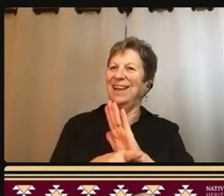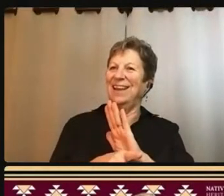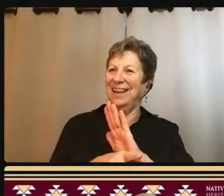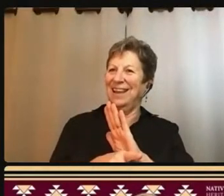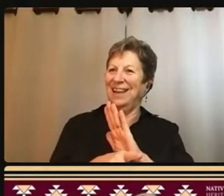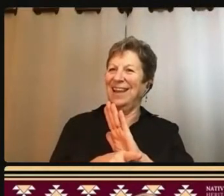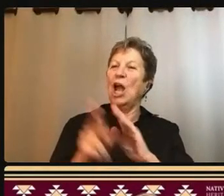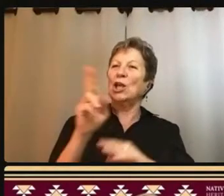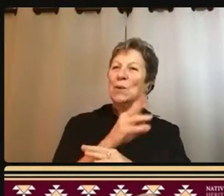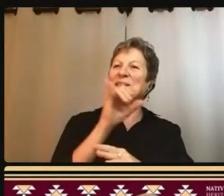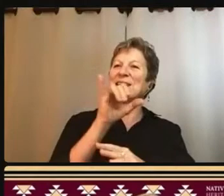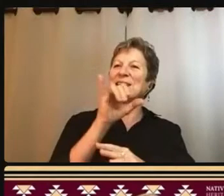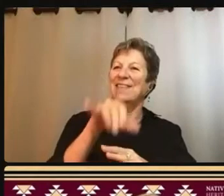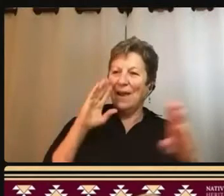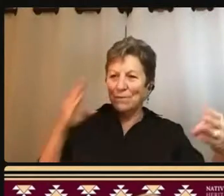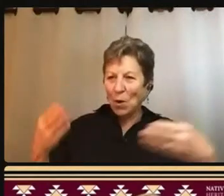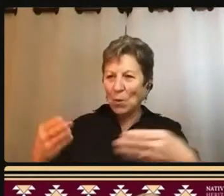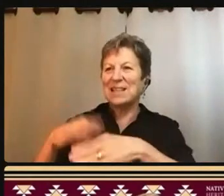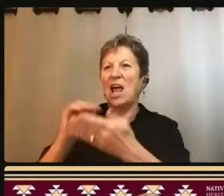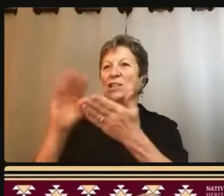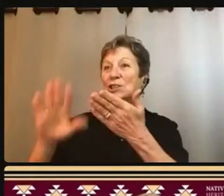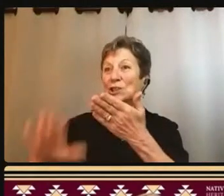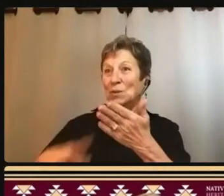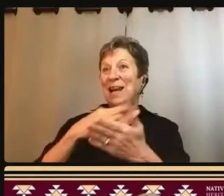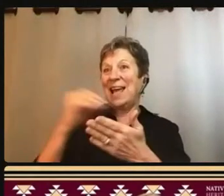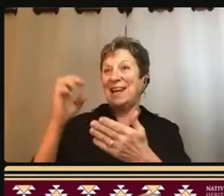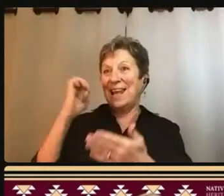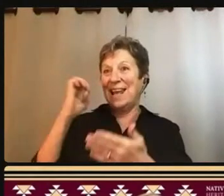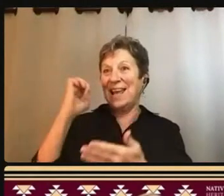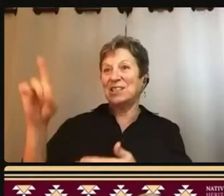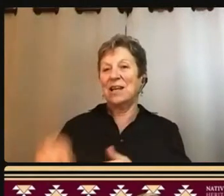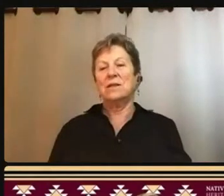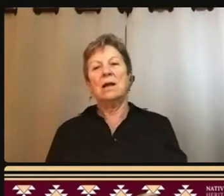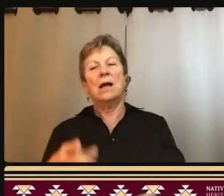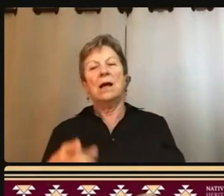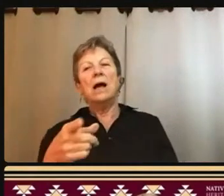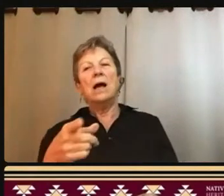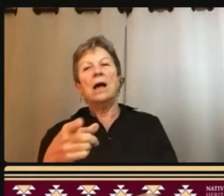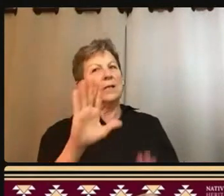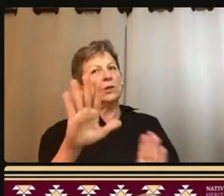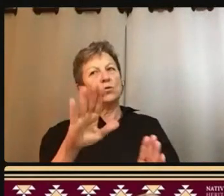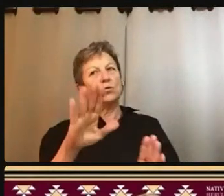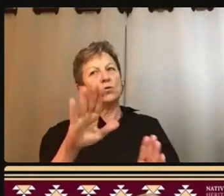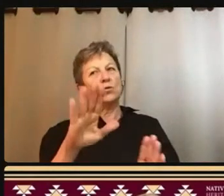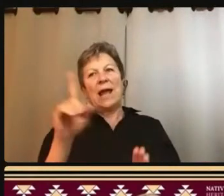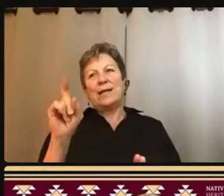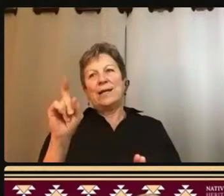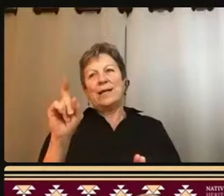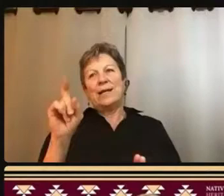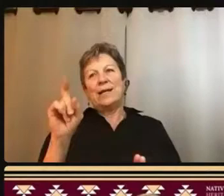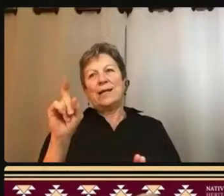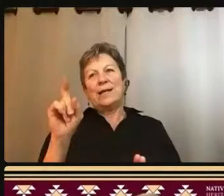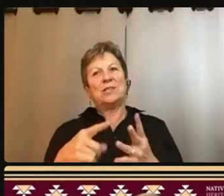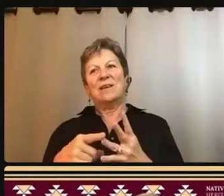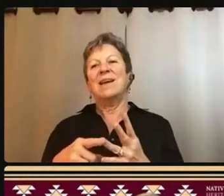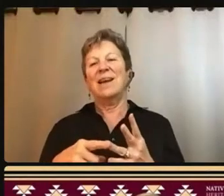MITIGATES BIASES AND KEEPS THE FOCUS ON OUR STUDENTS SAFETY WELL-BEING AND HIGH QUALITY EDUCATION?